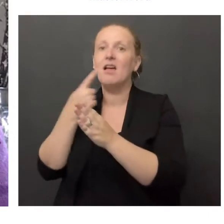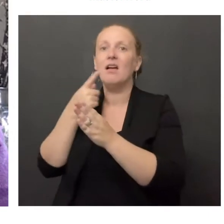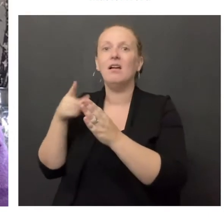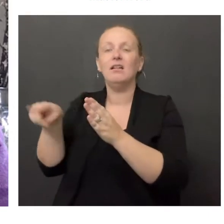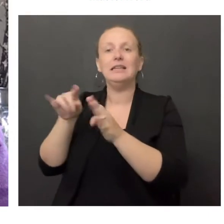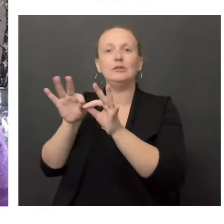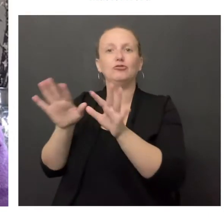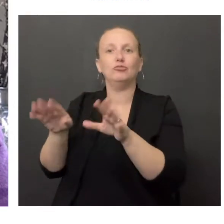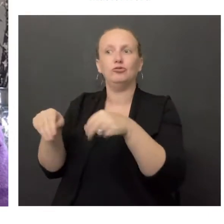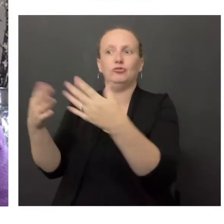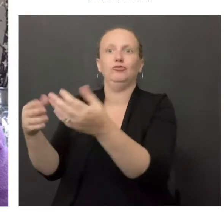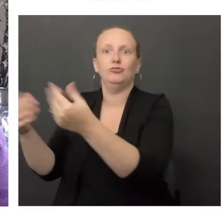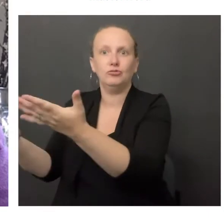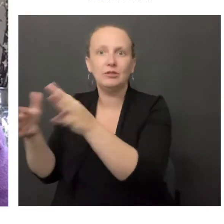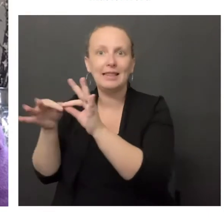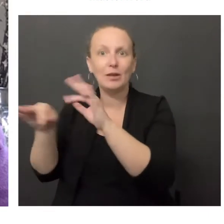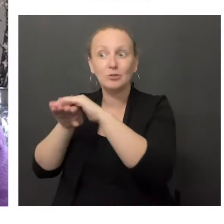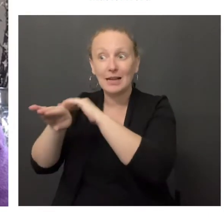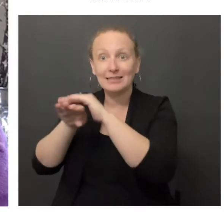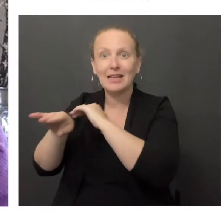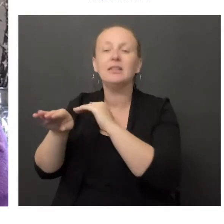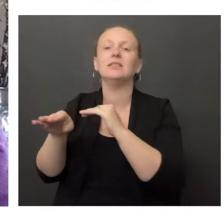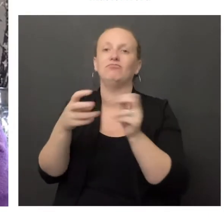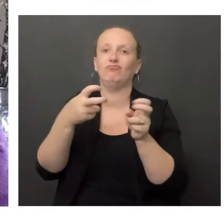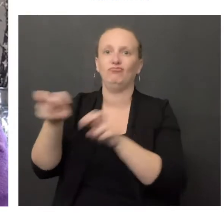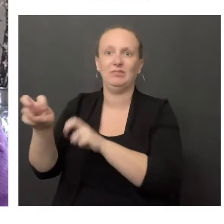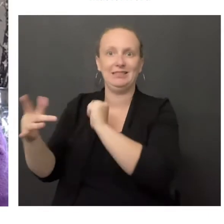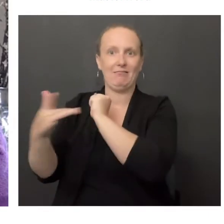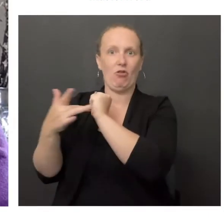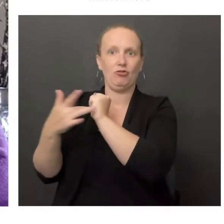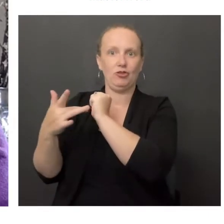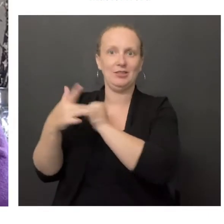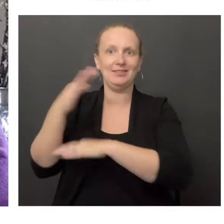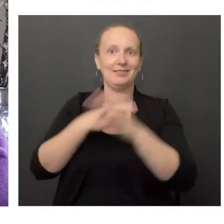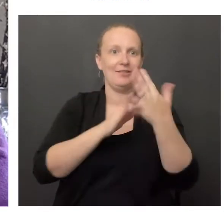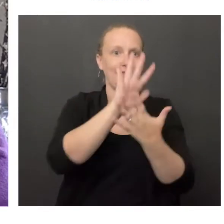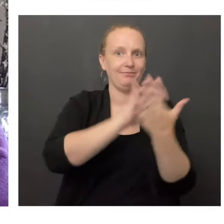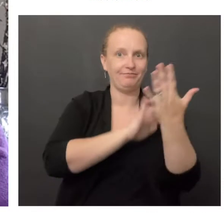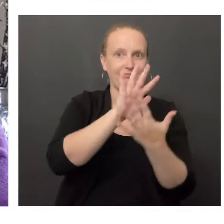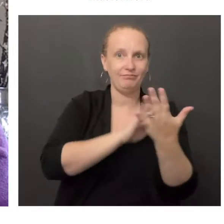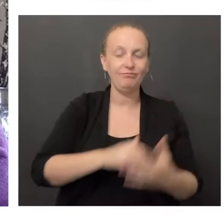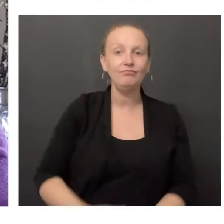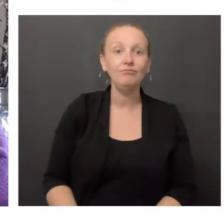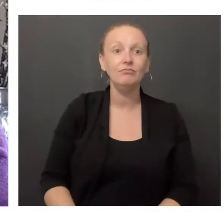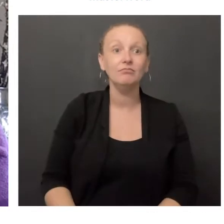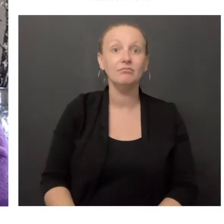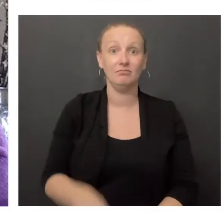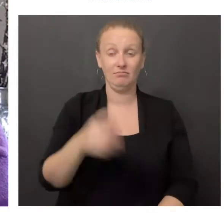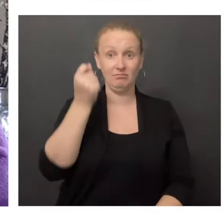we already really had in place was for those of you who can see me we do have, we all carry badges.